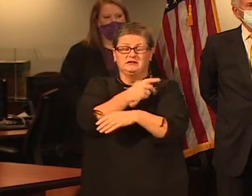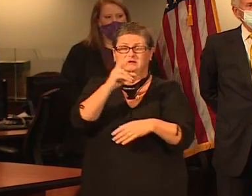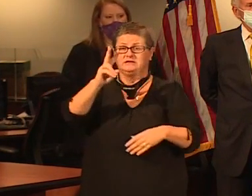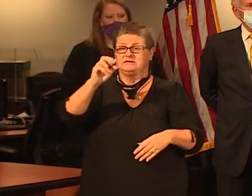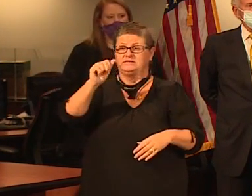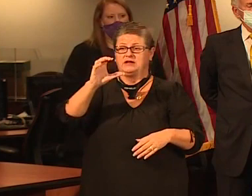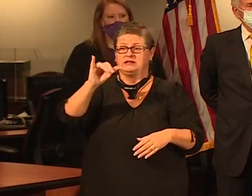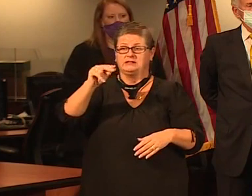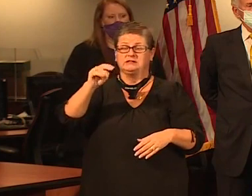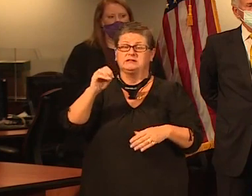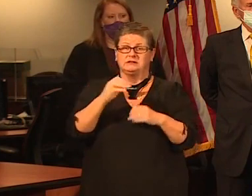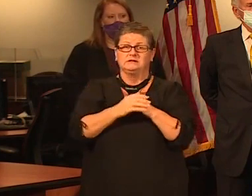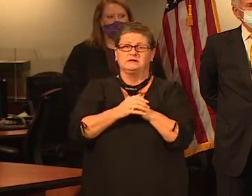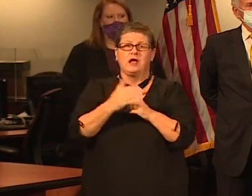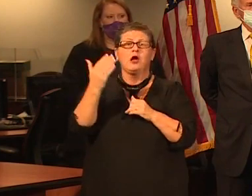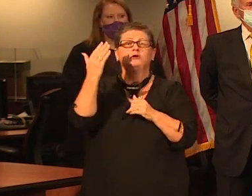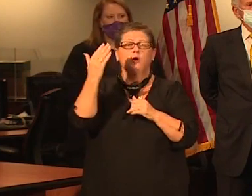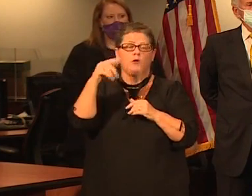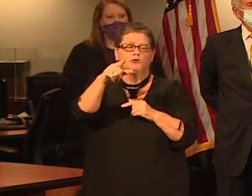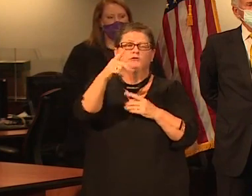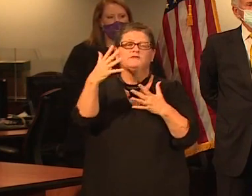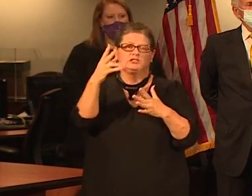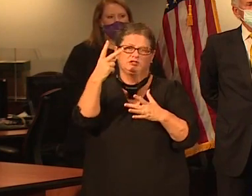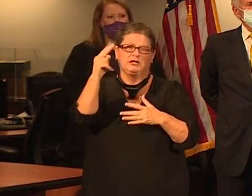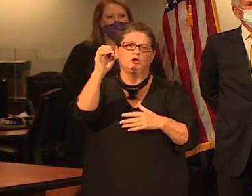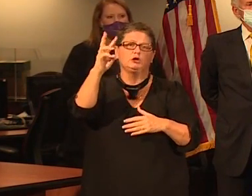WITH REGARD TO VACCINES, AS MANY OF YOU ARE AWARE.